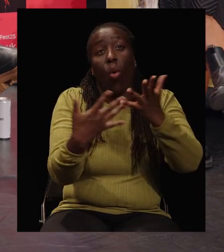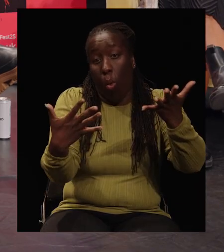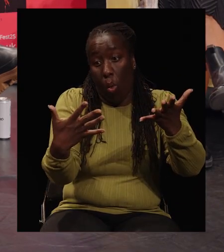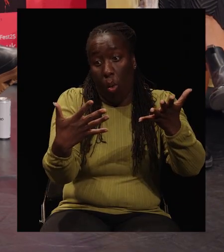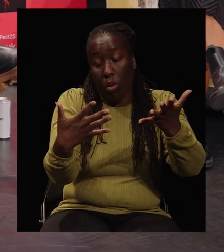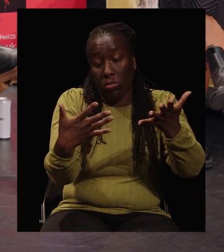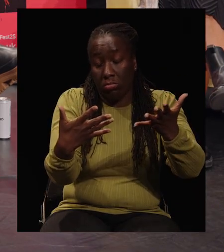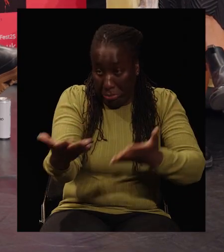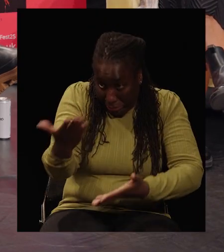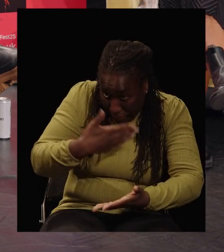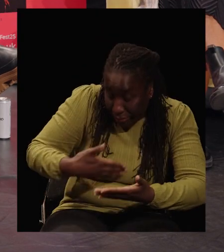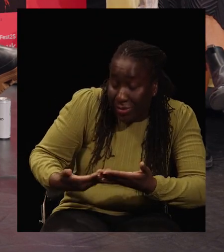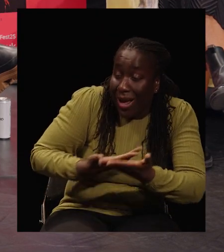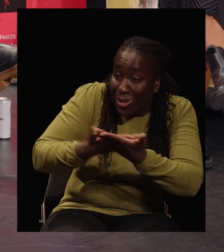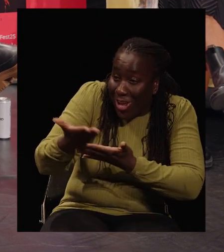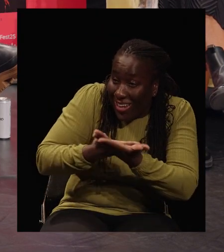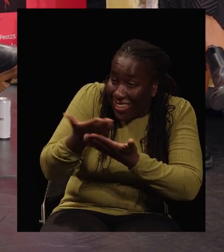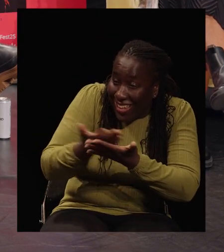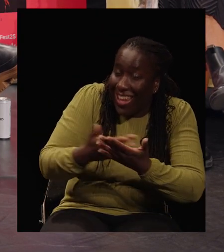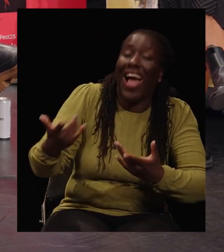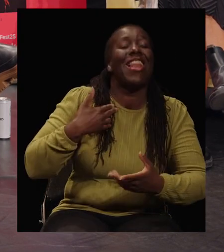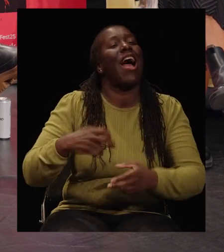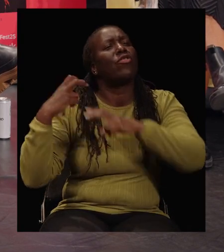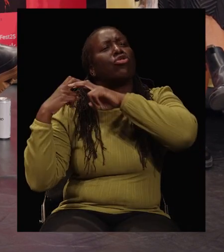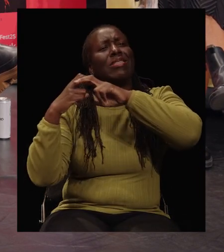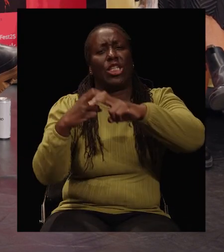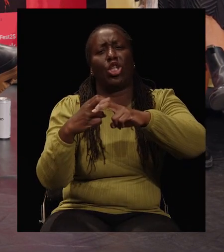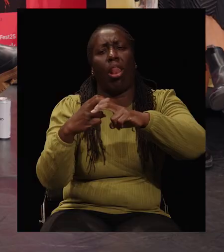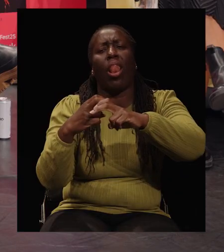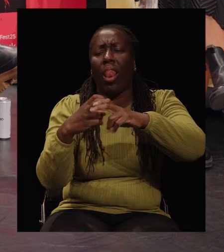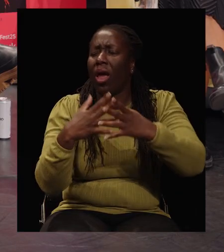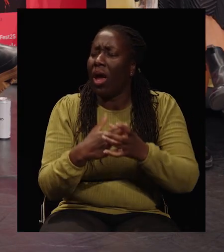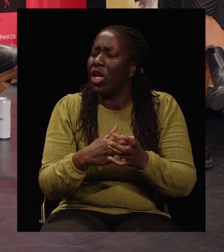around working class tradition and critical dialogue around that with our guests,